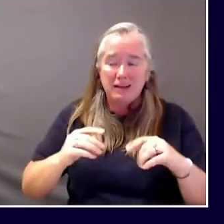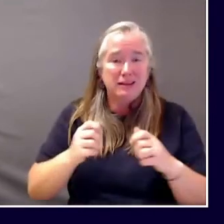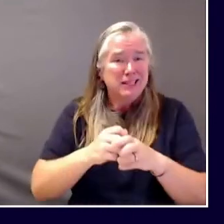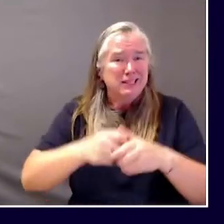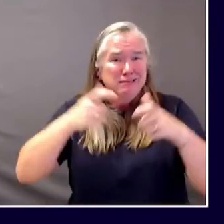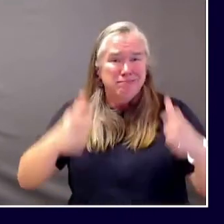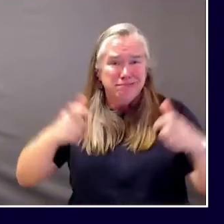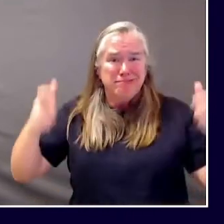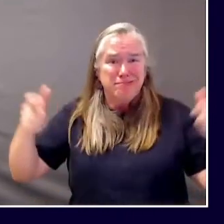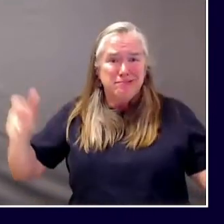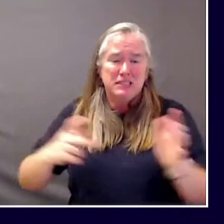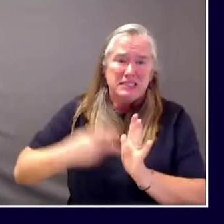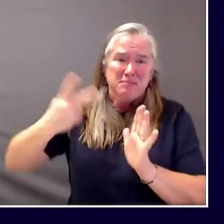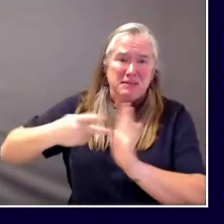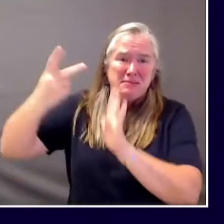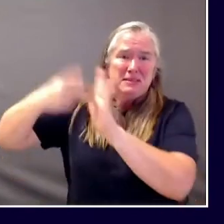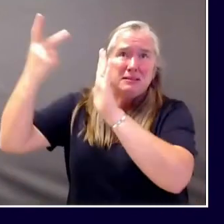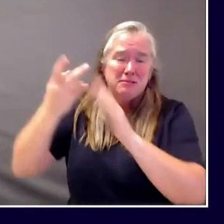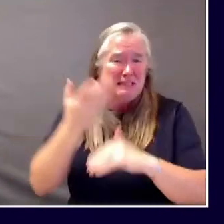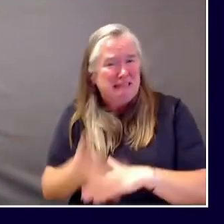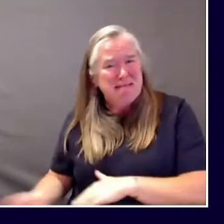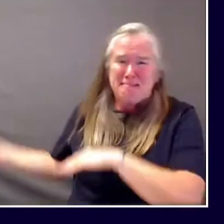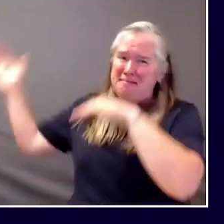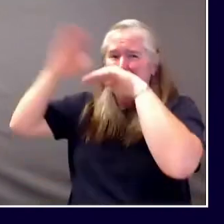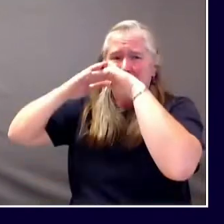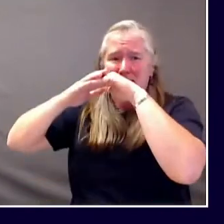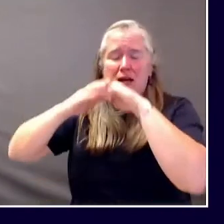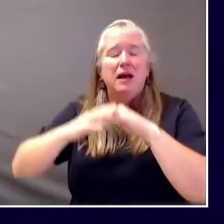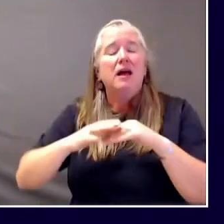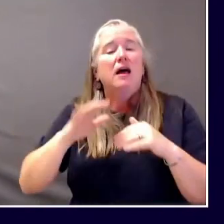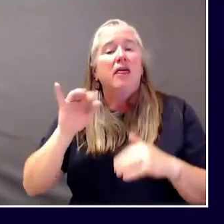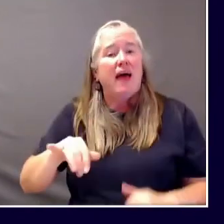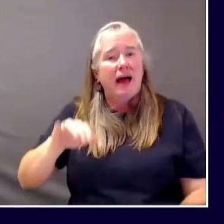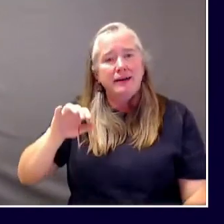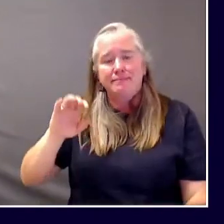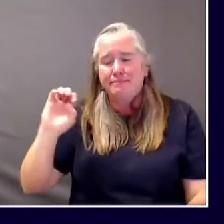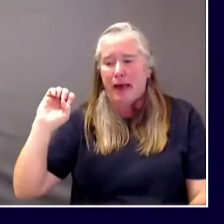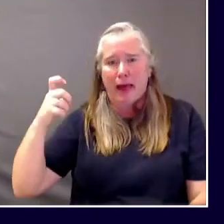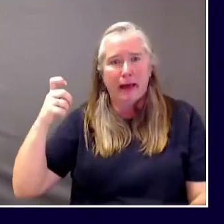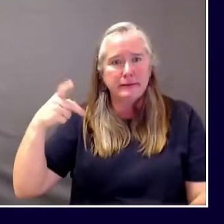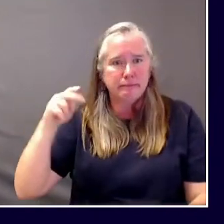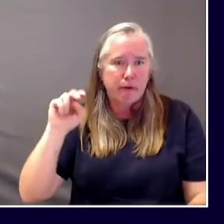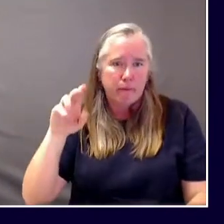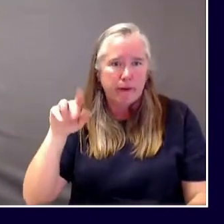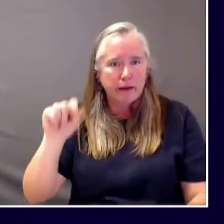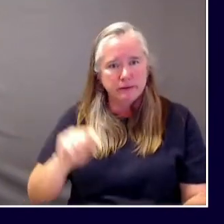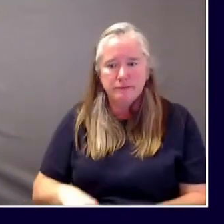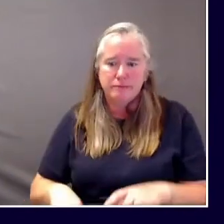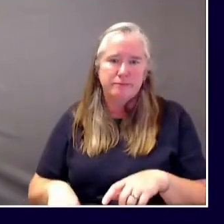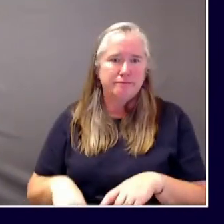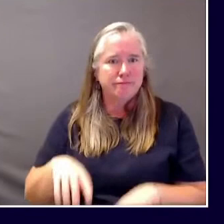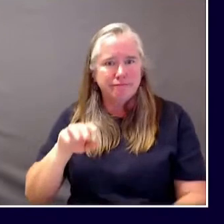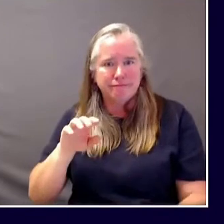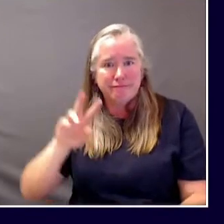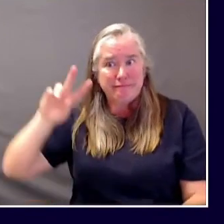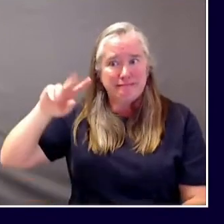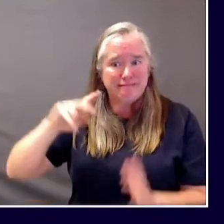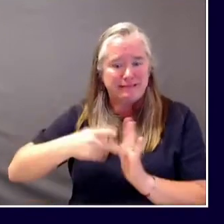thing to get your head around it is for me